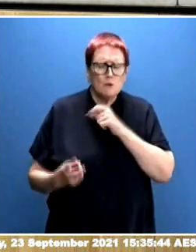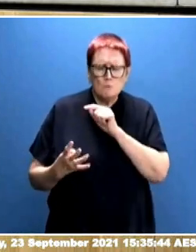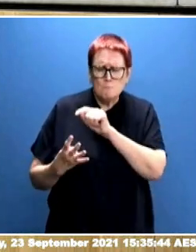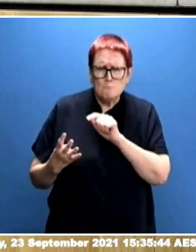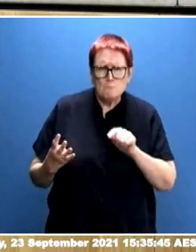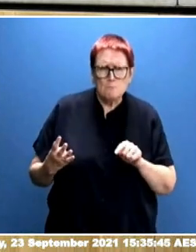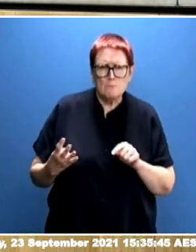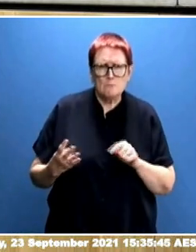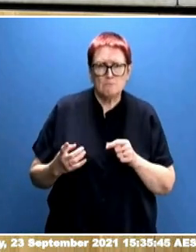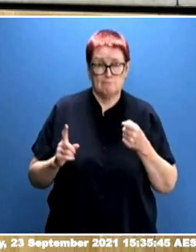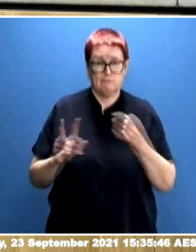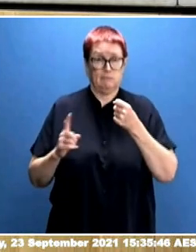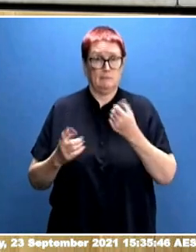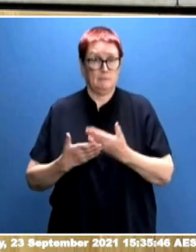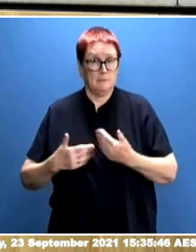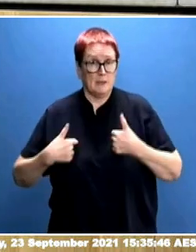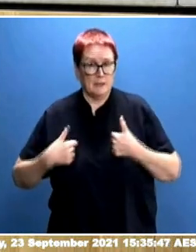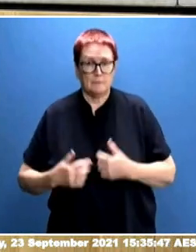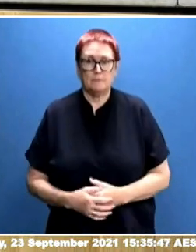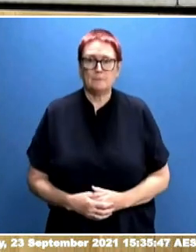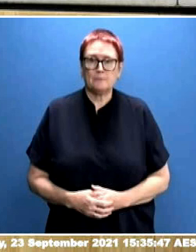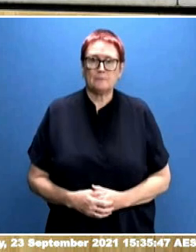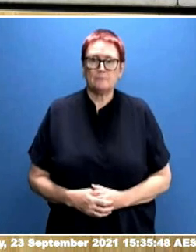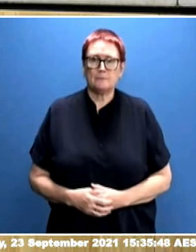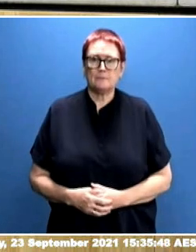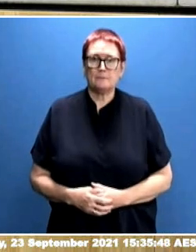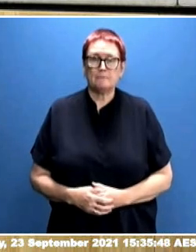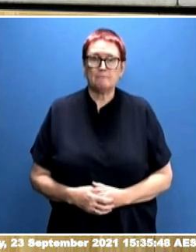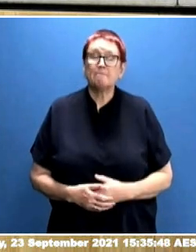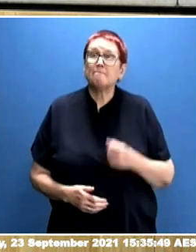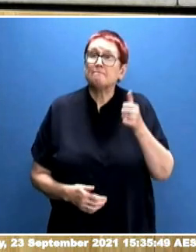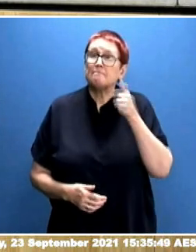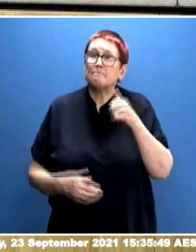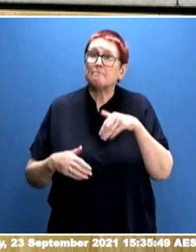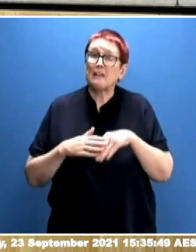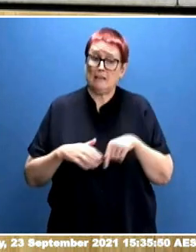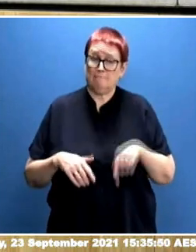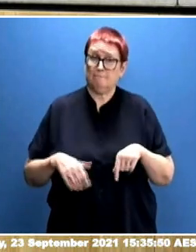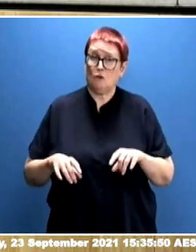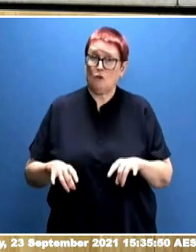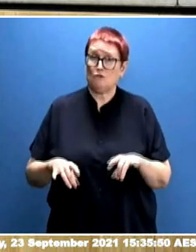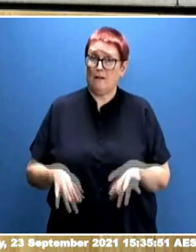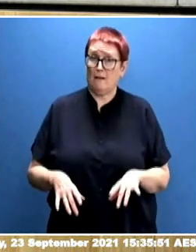As you know, we have a long history in this country in relation to children